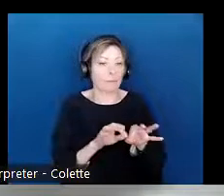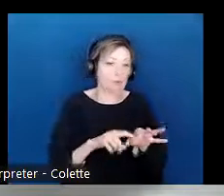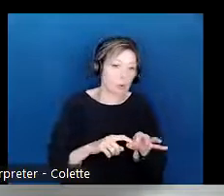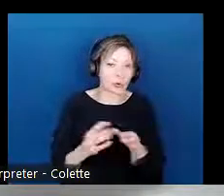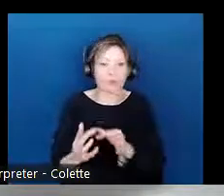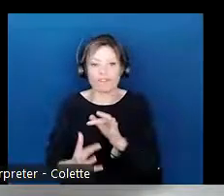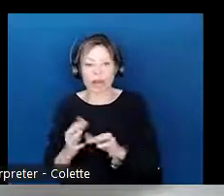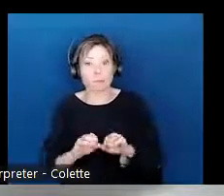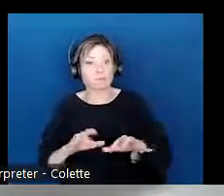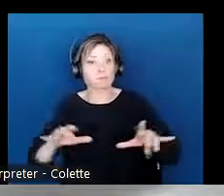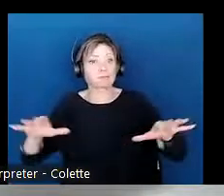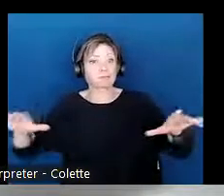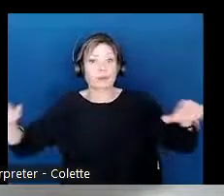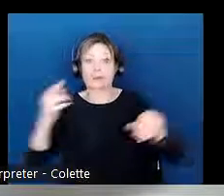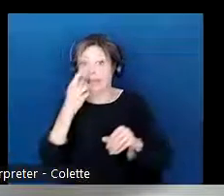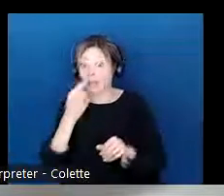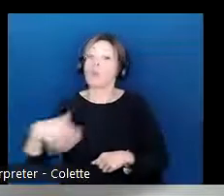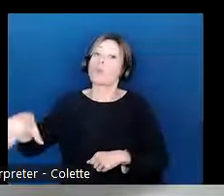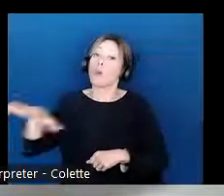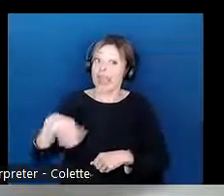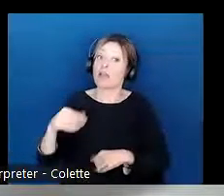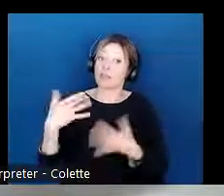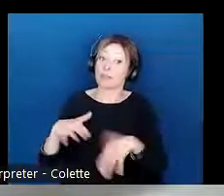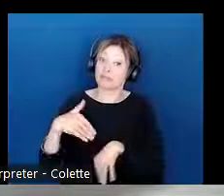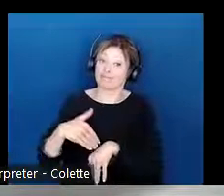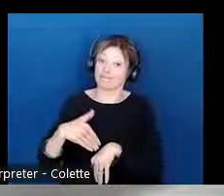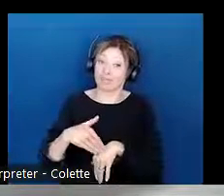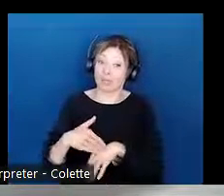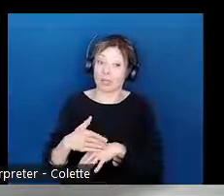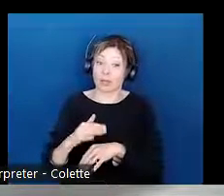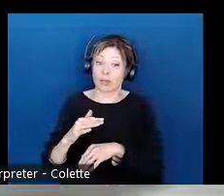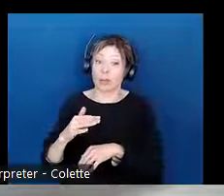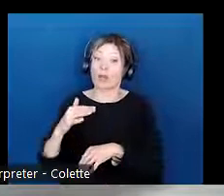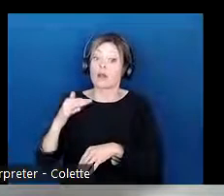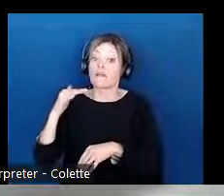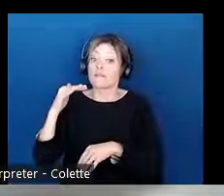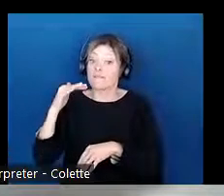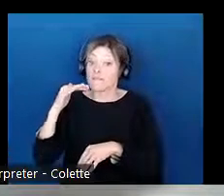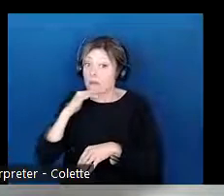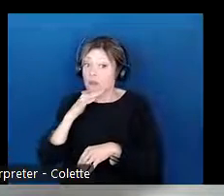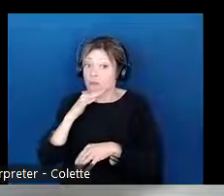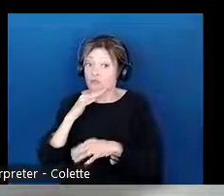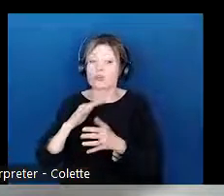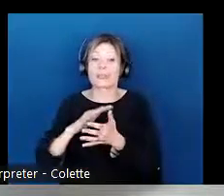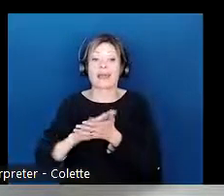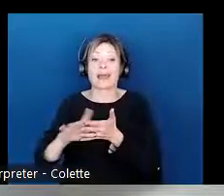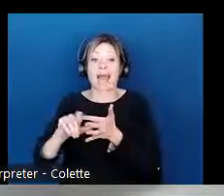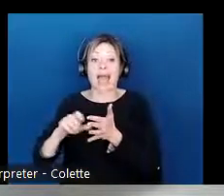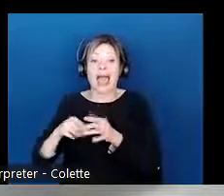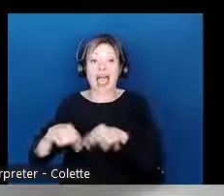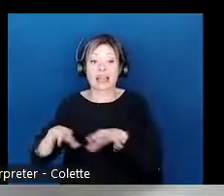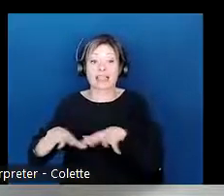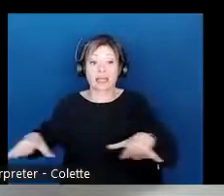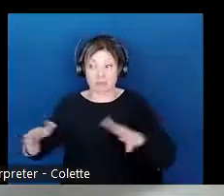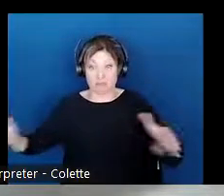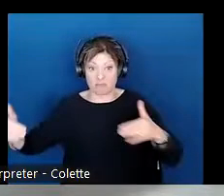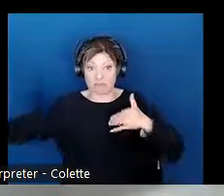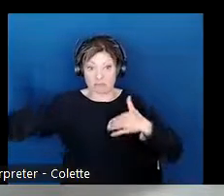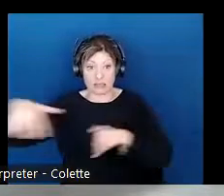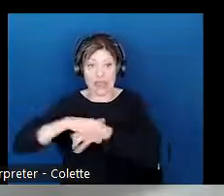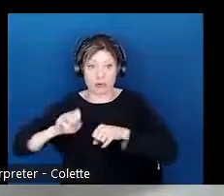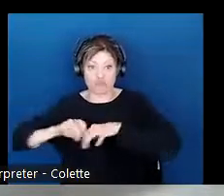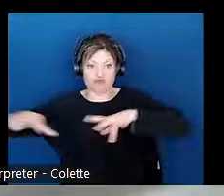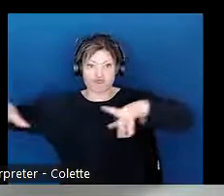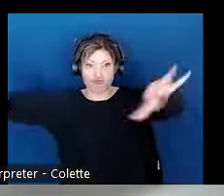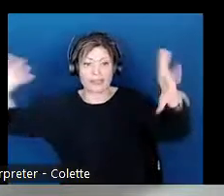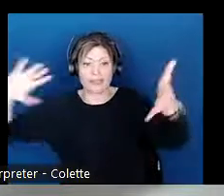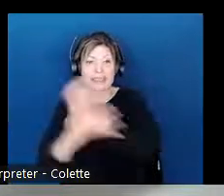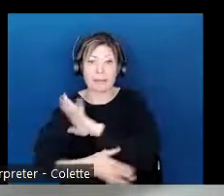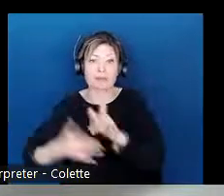affected reserves uh had over 500 hectares of um damage affected to it and that was just this year